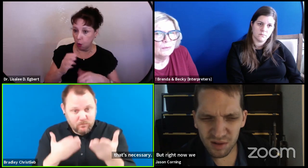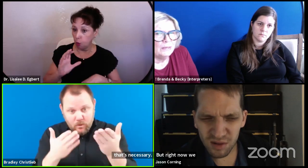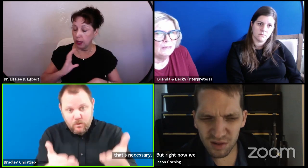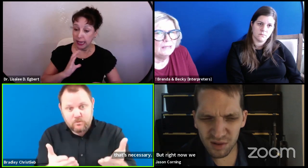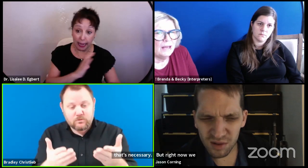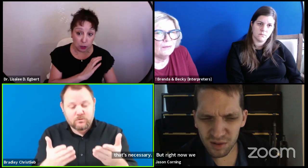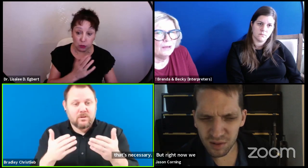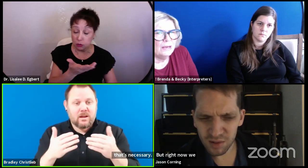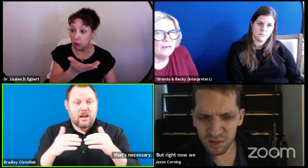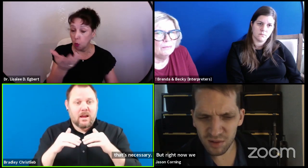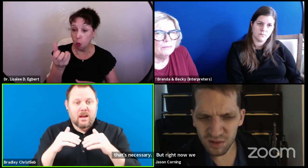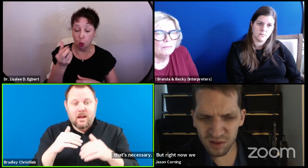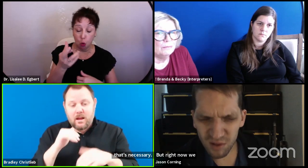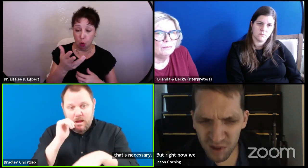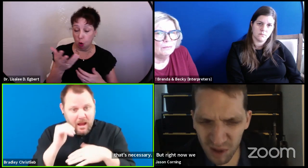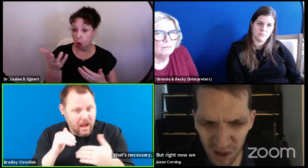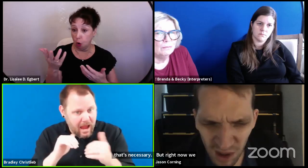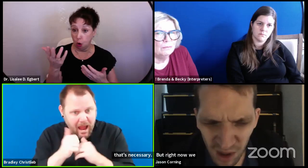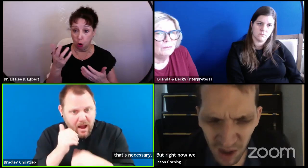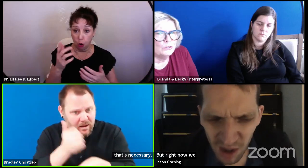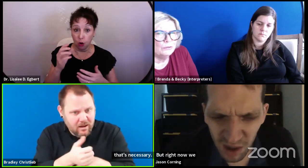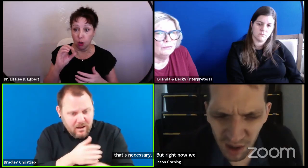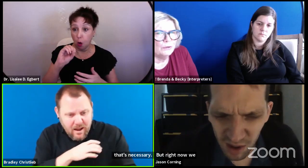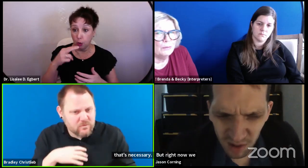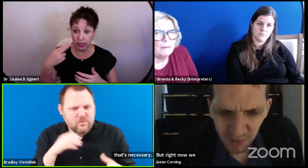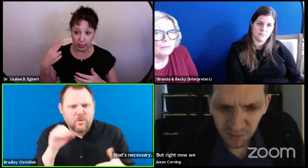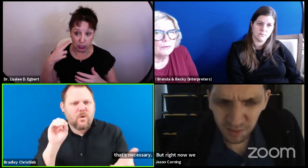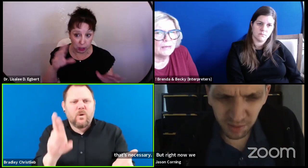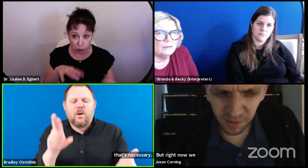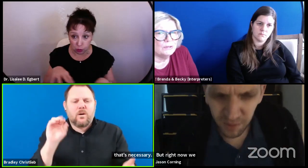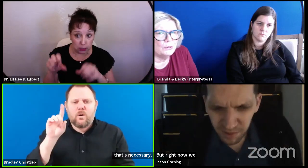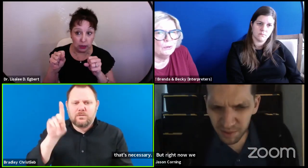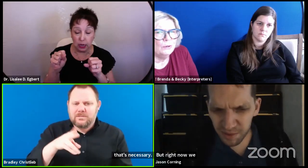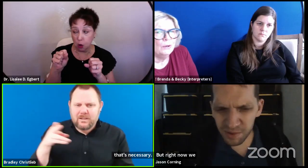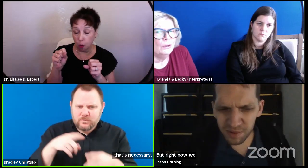We need to have a motion from ate member of the council.